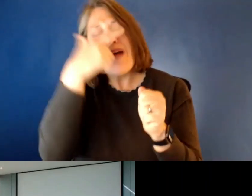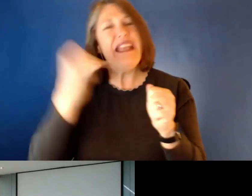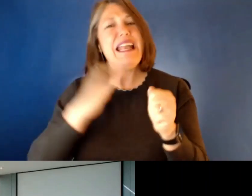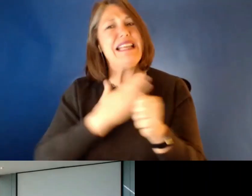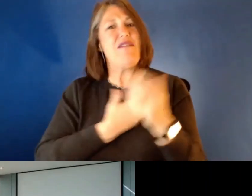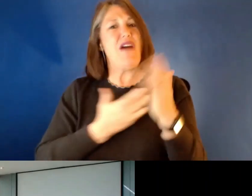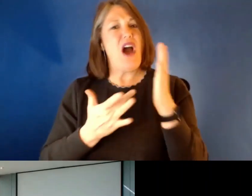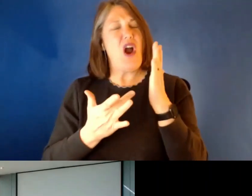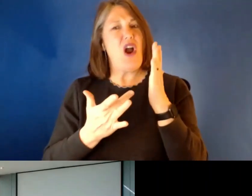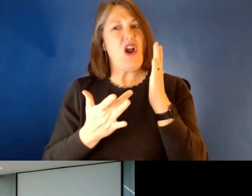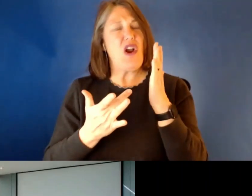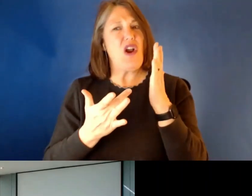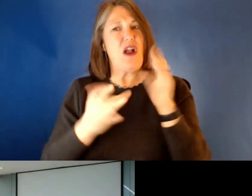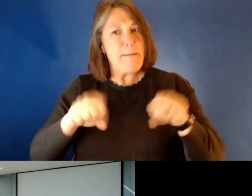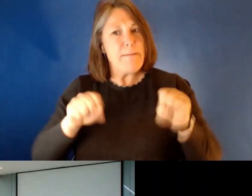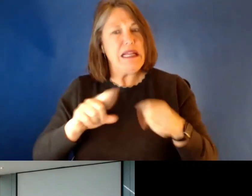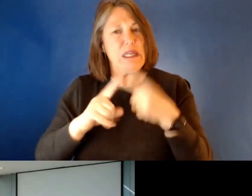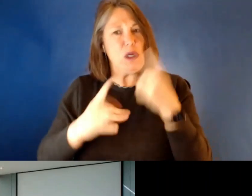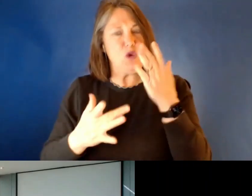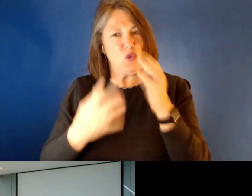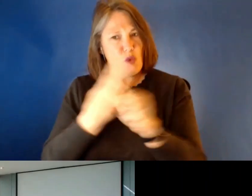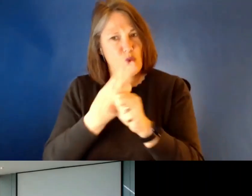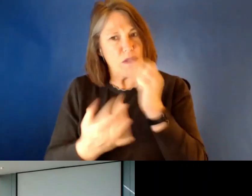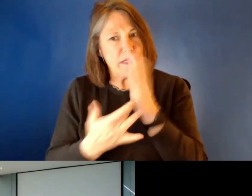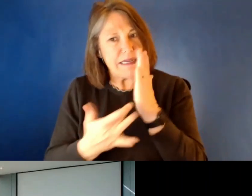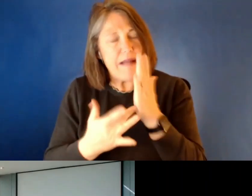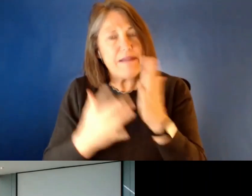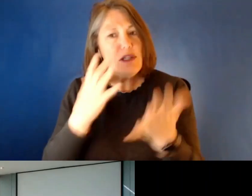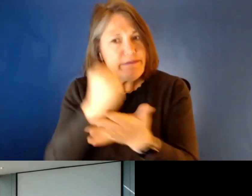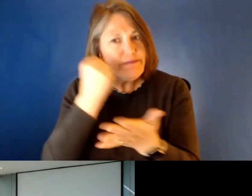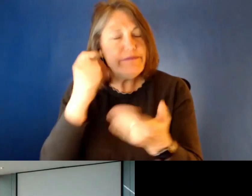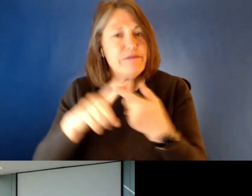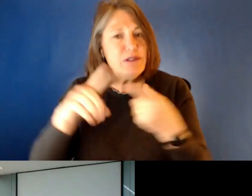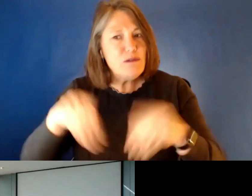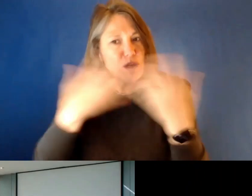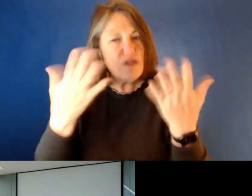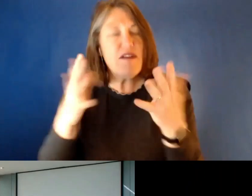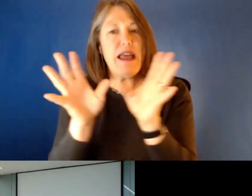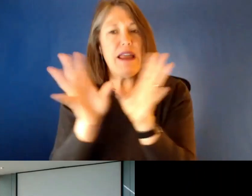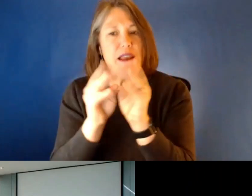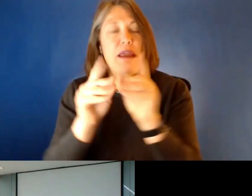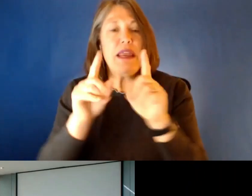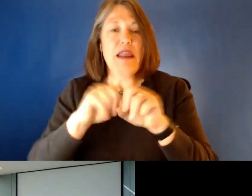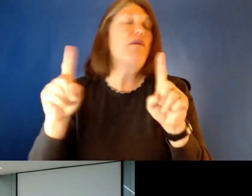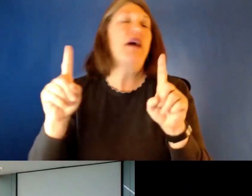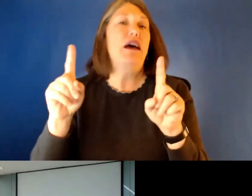deliver a meeting, but much more because of the ways